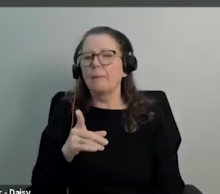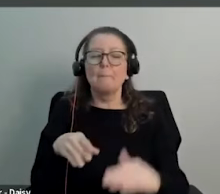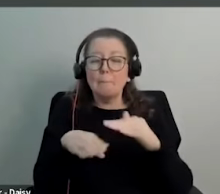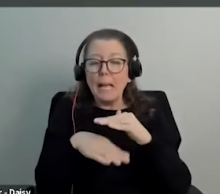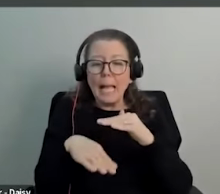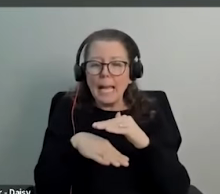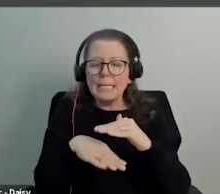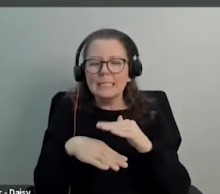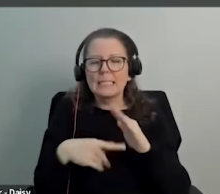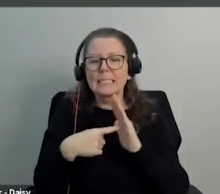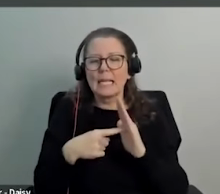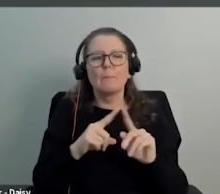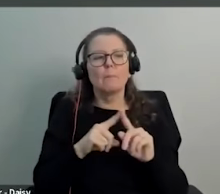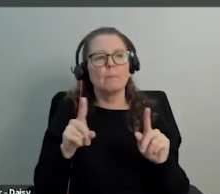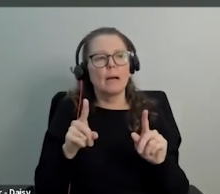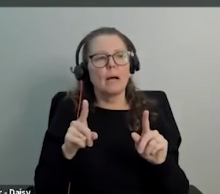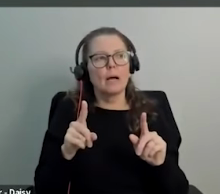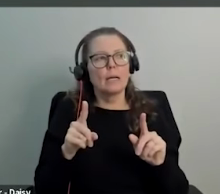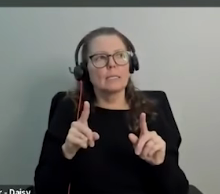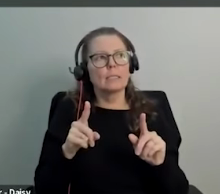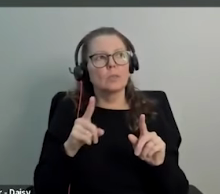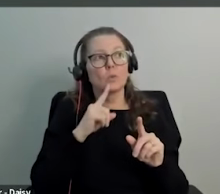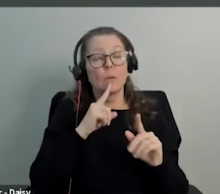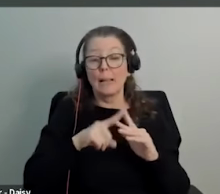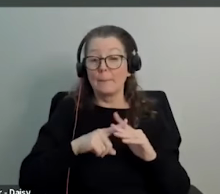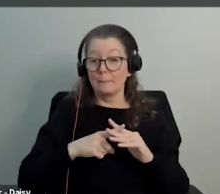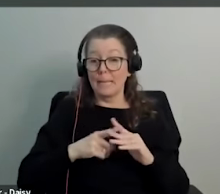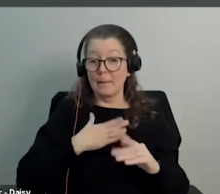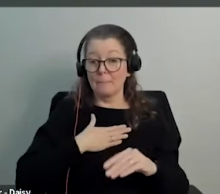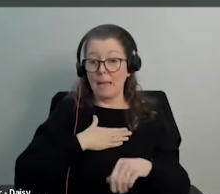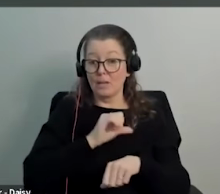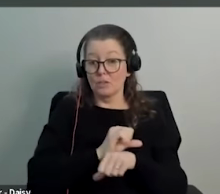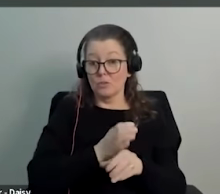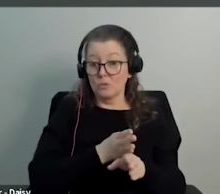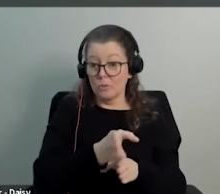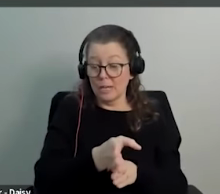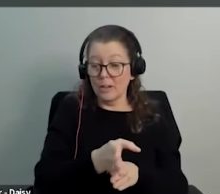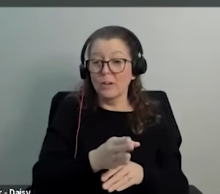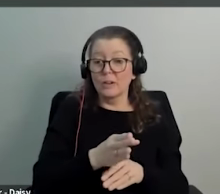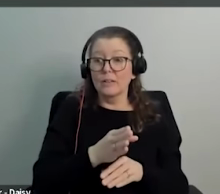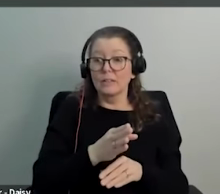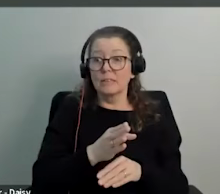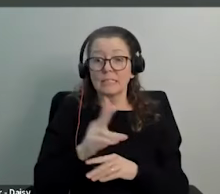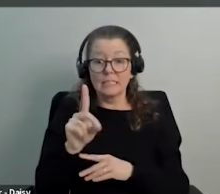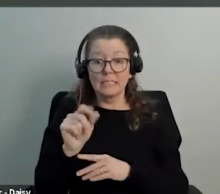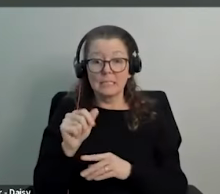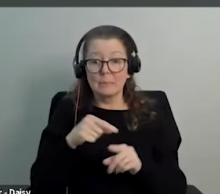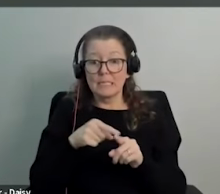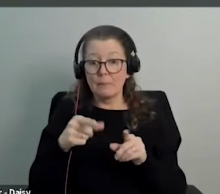but in my early career, I had started the role of accessibility specialist, like at the nonprofit.